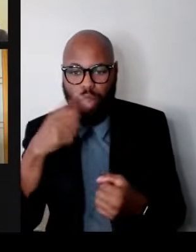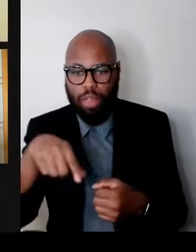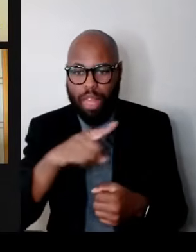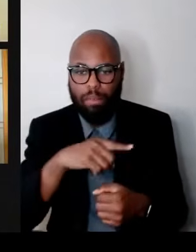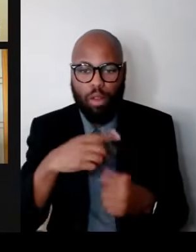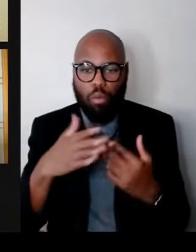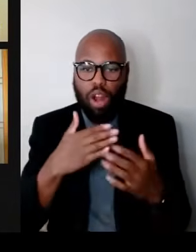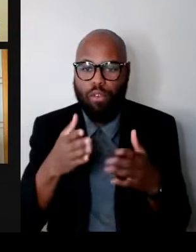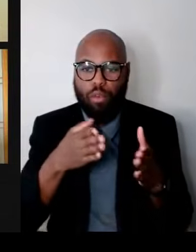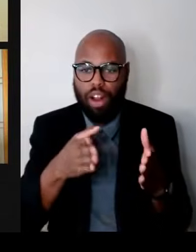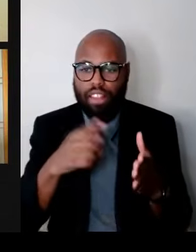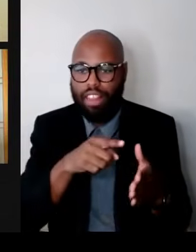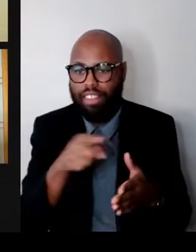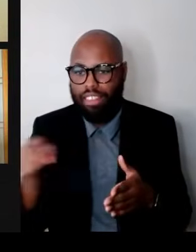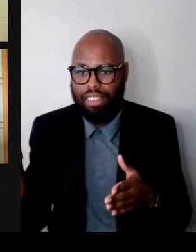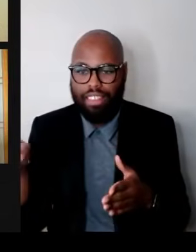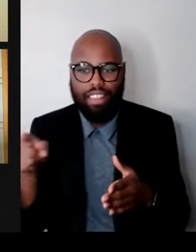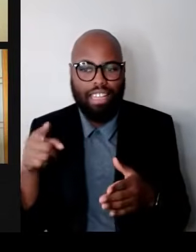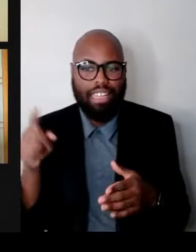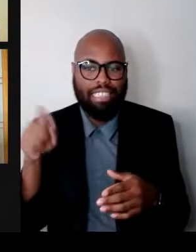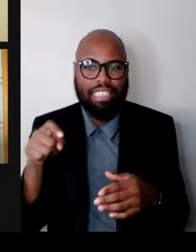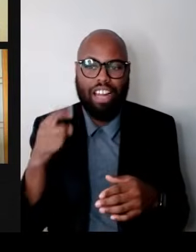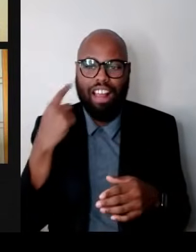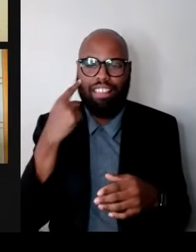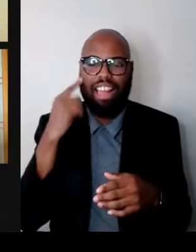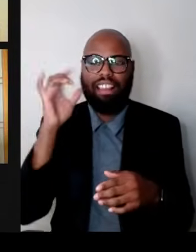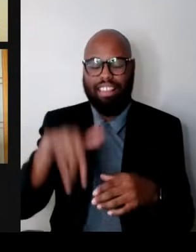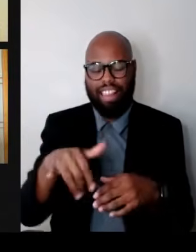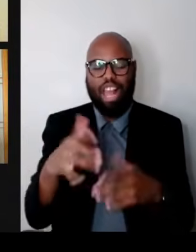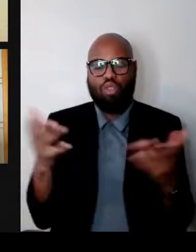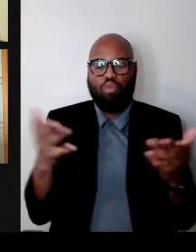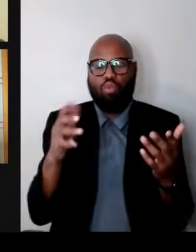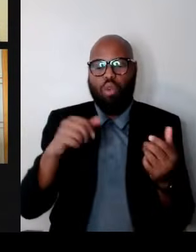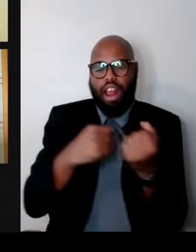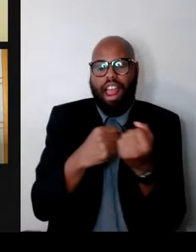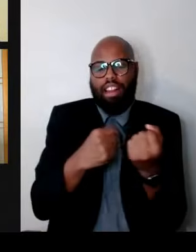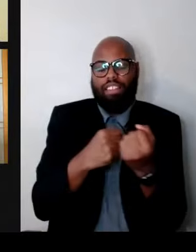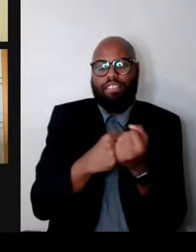And I think that's what activism is taking the mantle when it's your time,